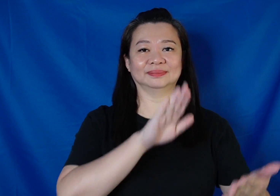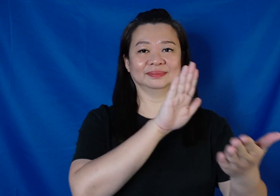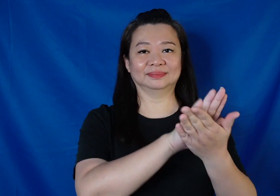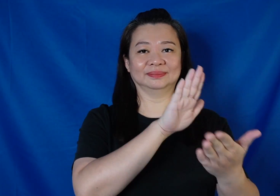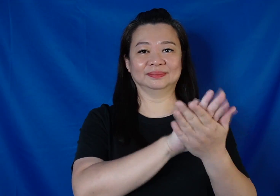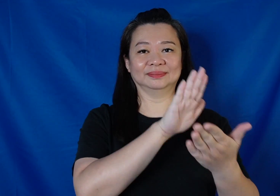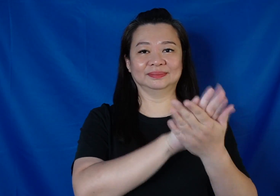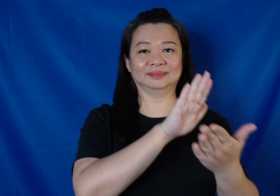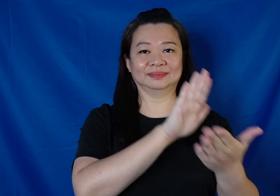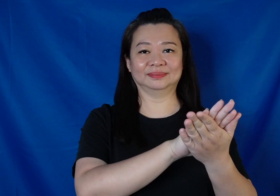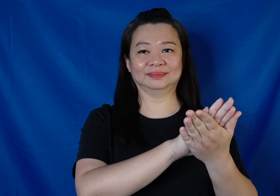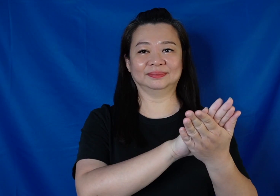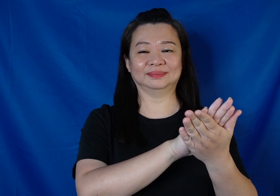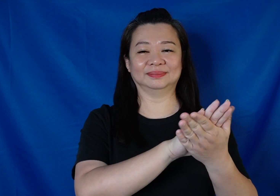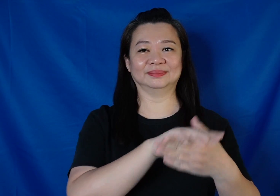SCHOOL